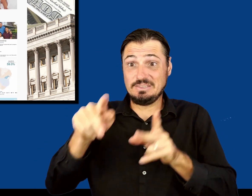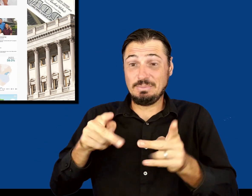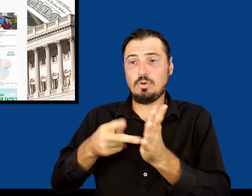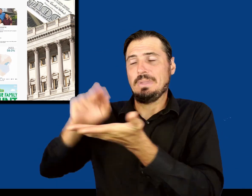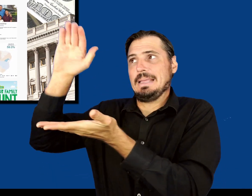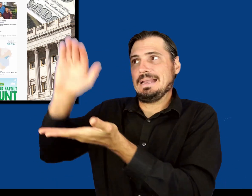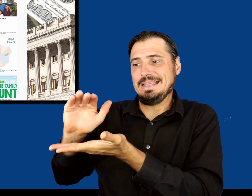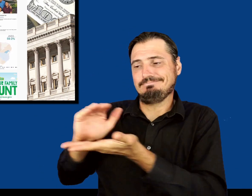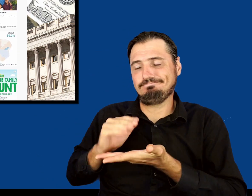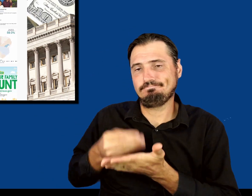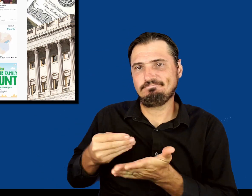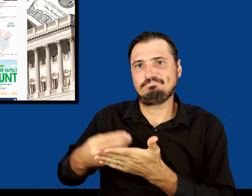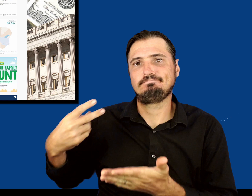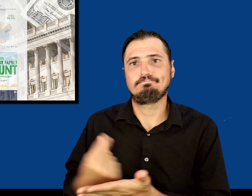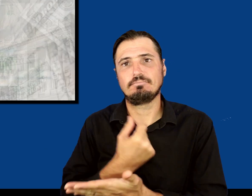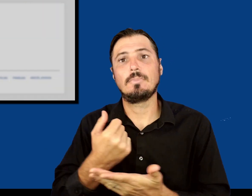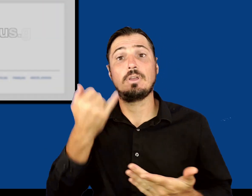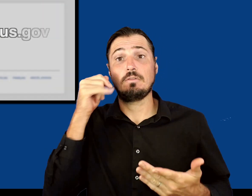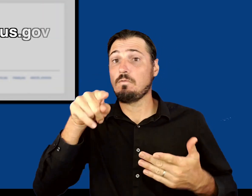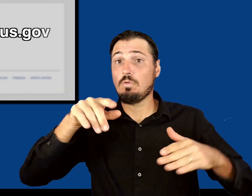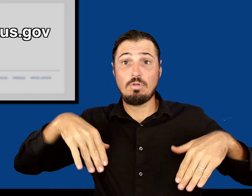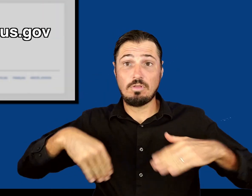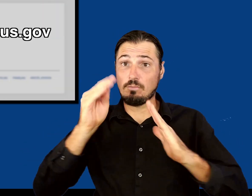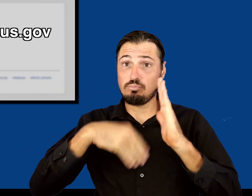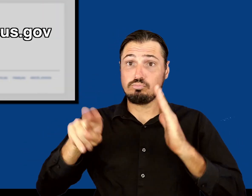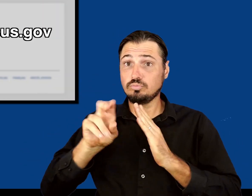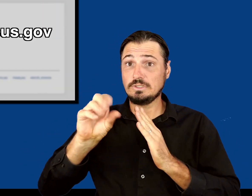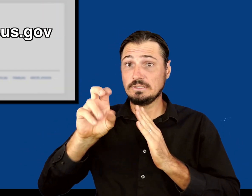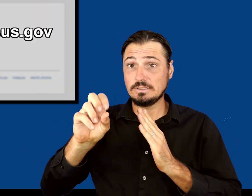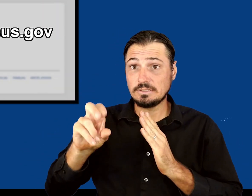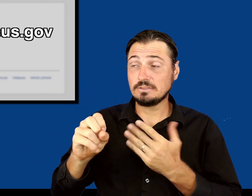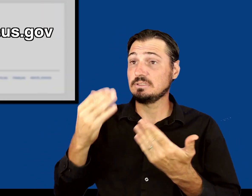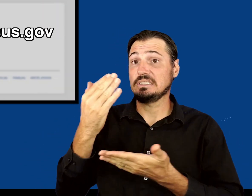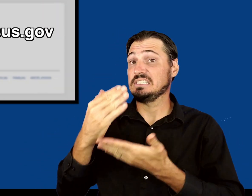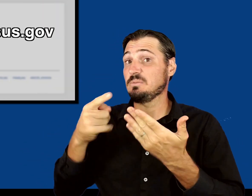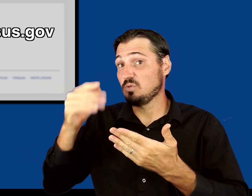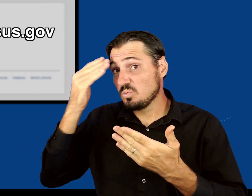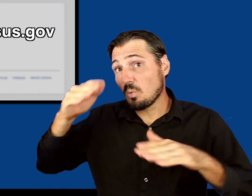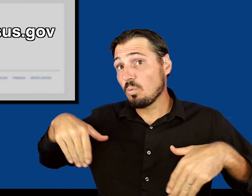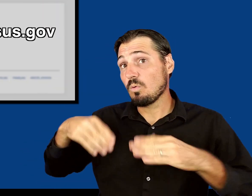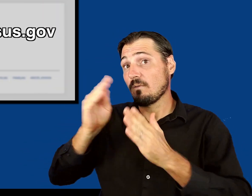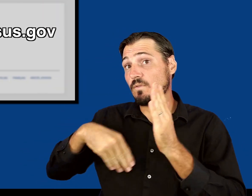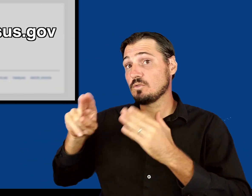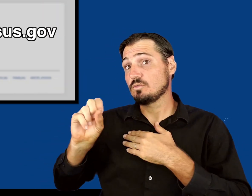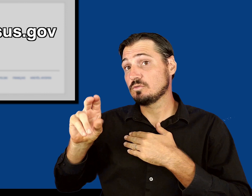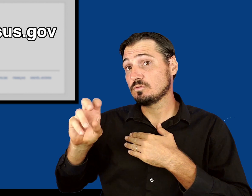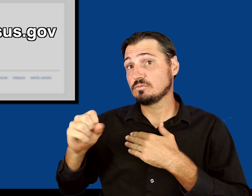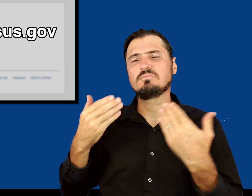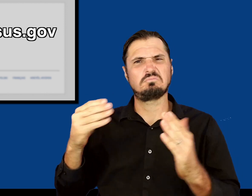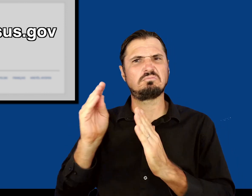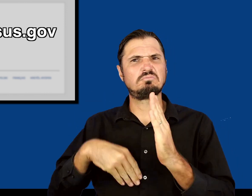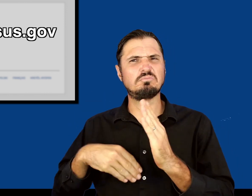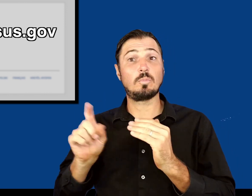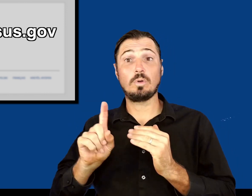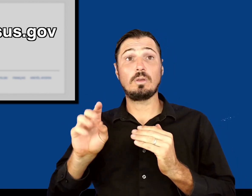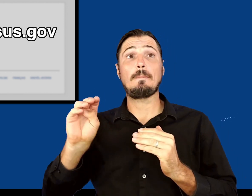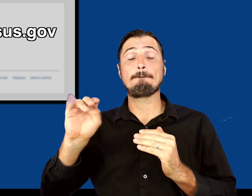If you or anyone you know has not yet filed the Census form, please visit my2020census.gov and do it today